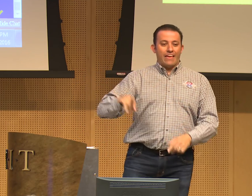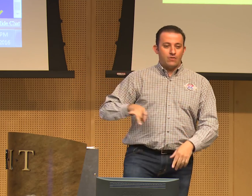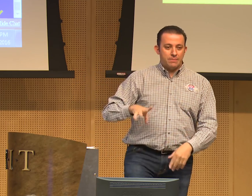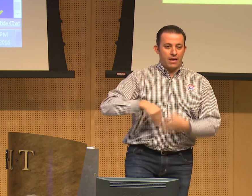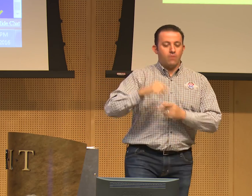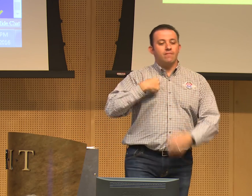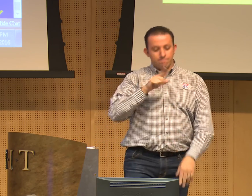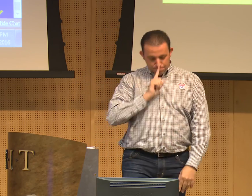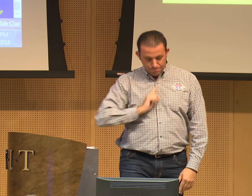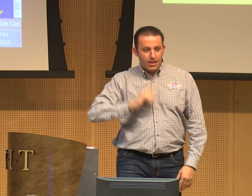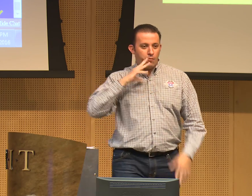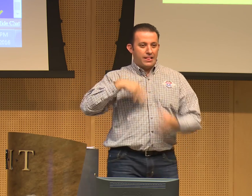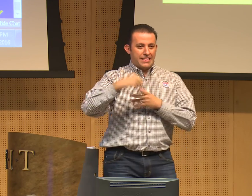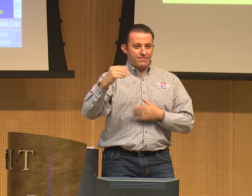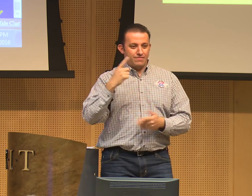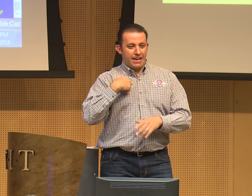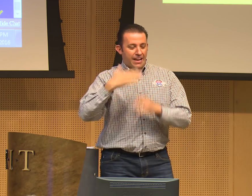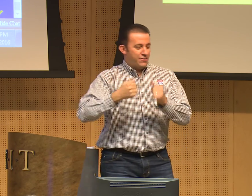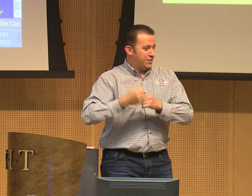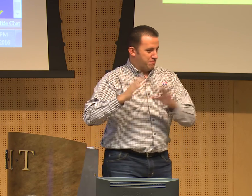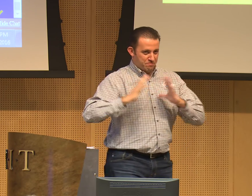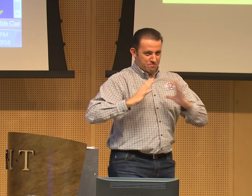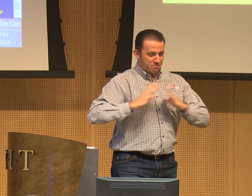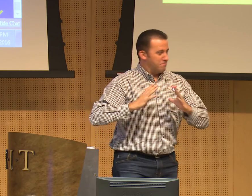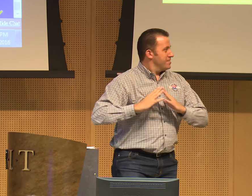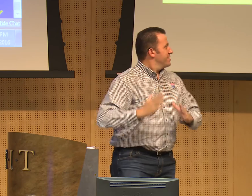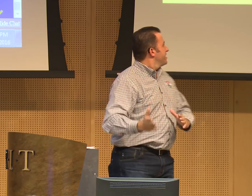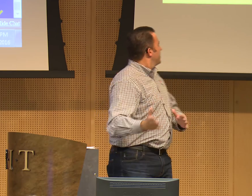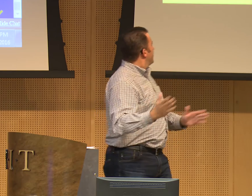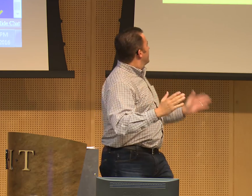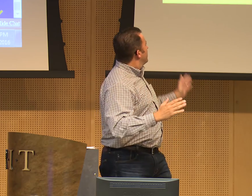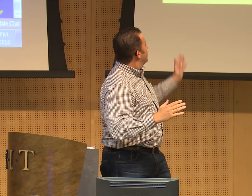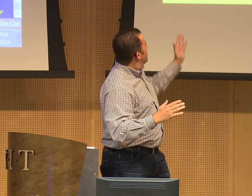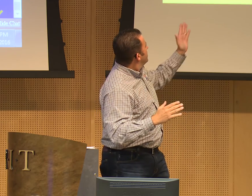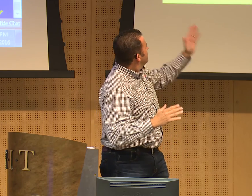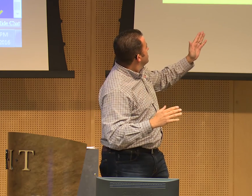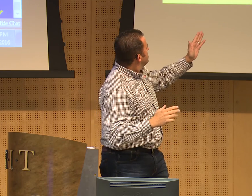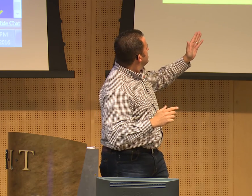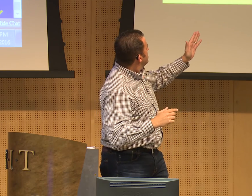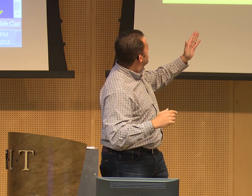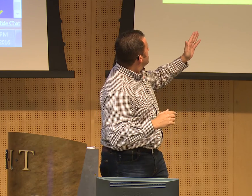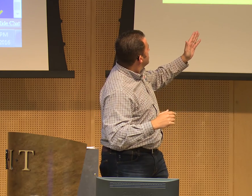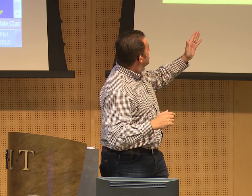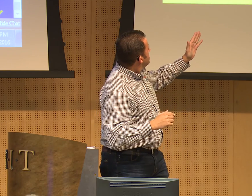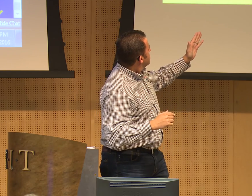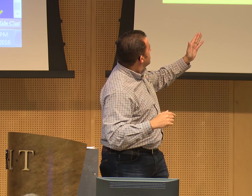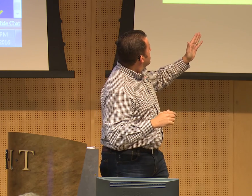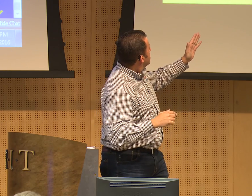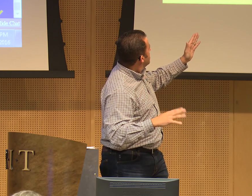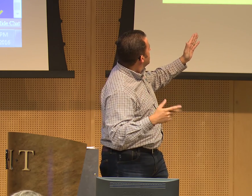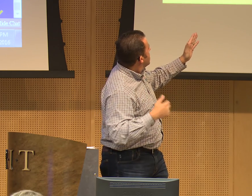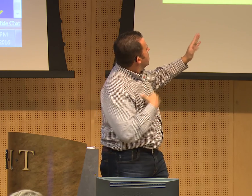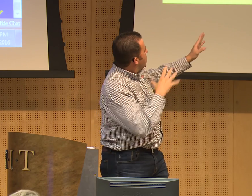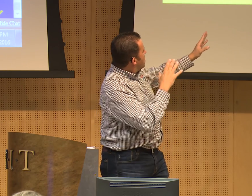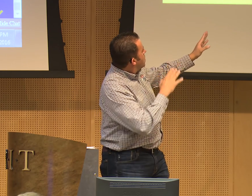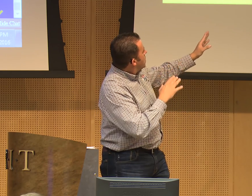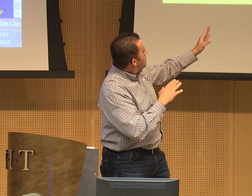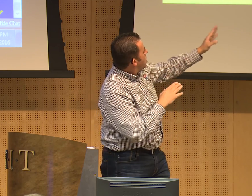I'm sorry. They're going to have to kick me out. I'm going to leave kicking and screaming. I've really appreciated being a part of the board with DEAF, Inc.